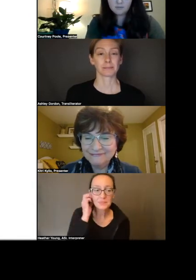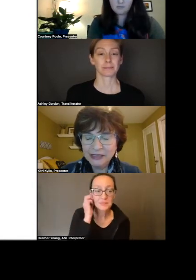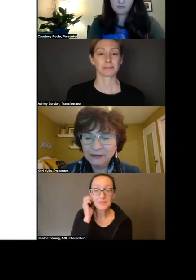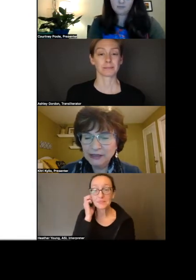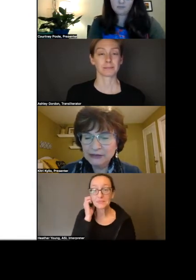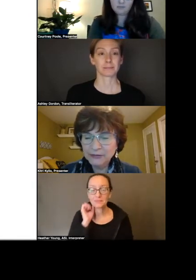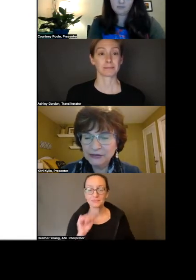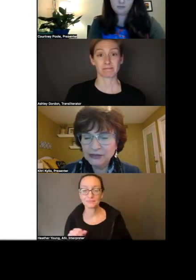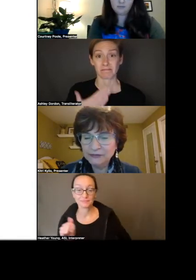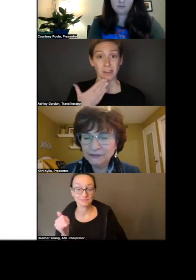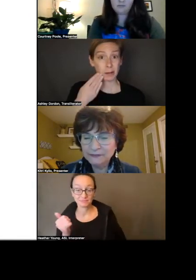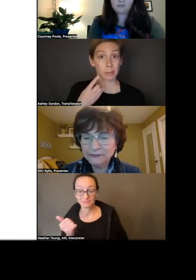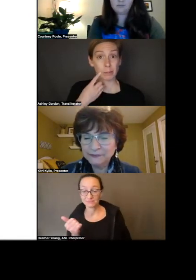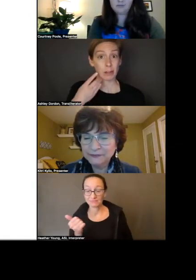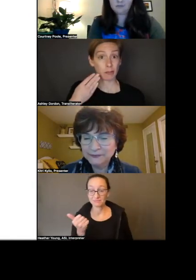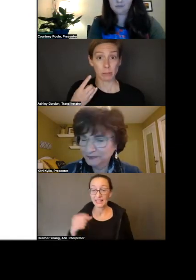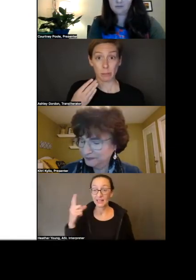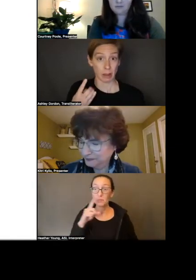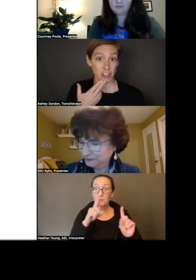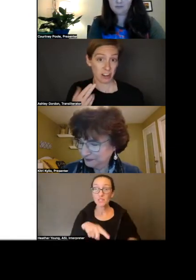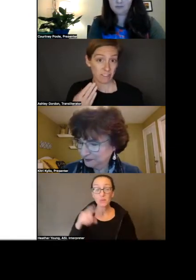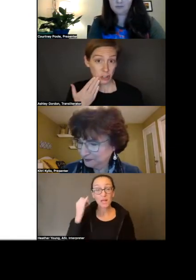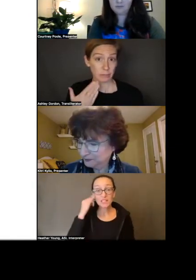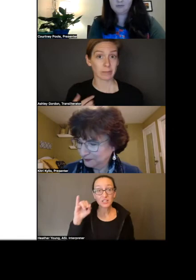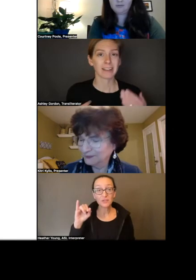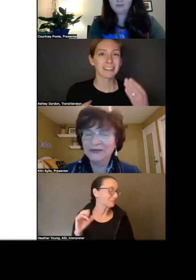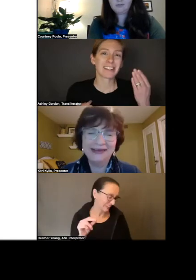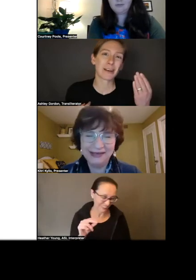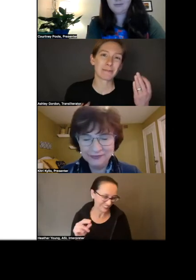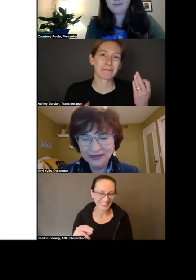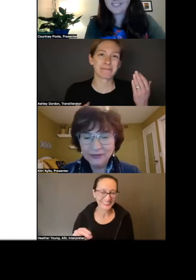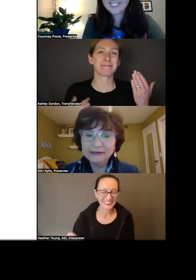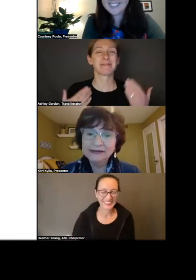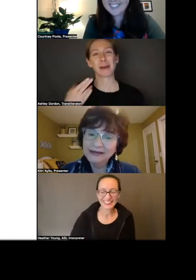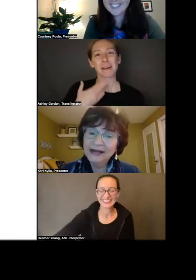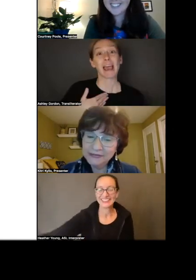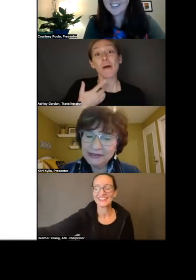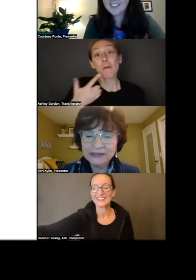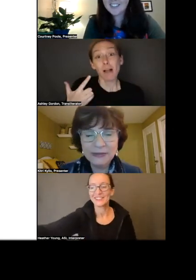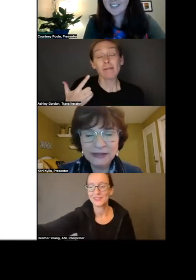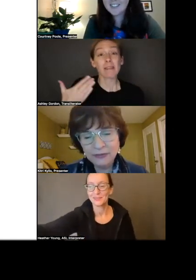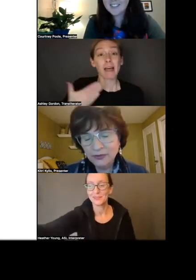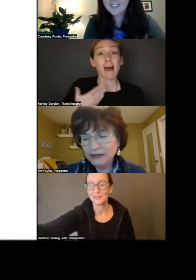Did anybody respond, Jennifer? [Jennifer] No. Okay. Well, obviously its making the point